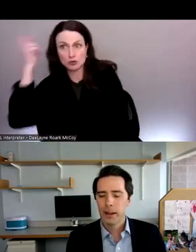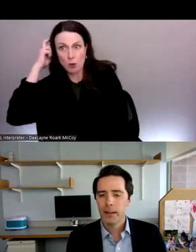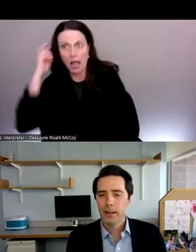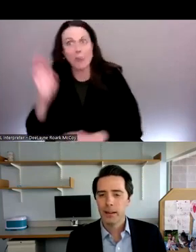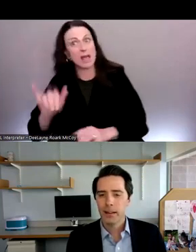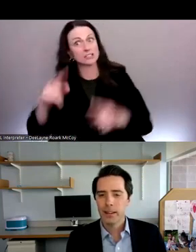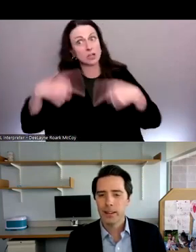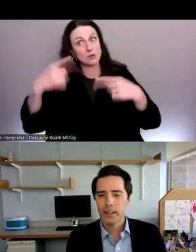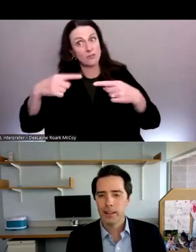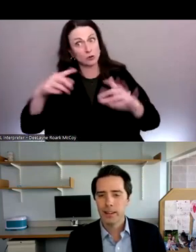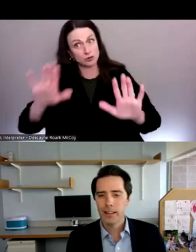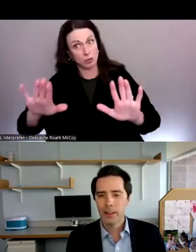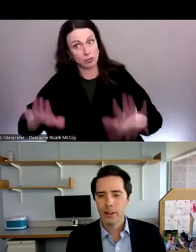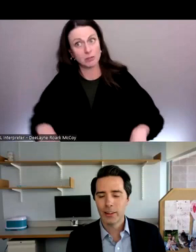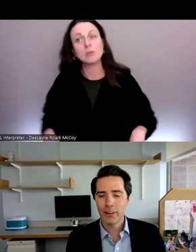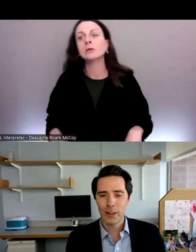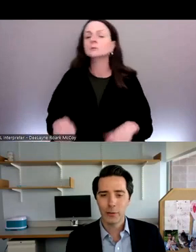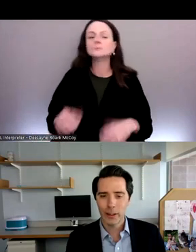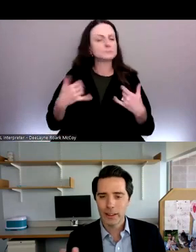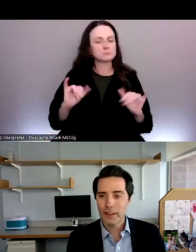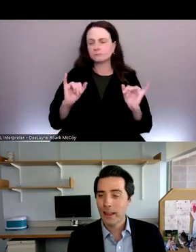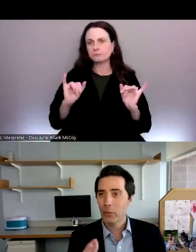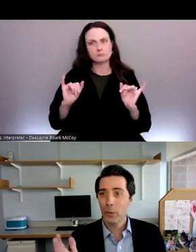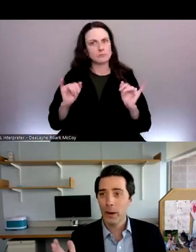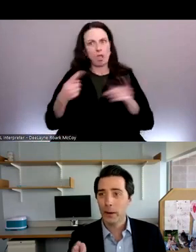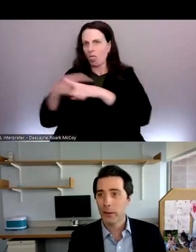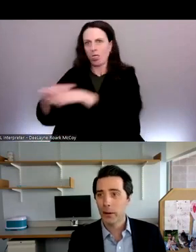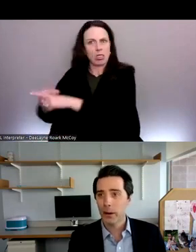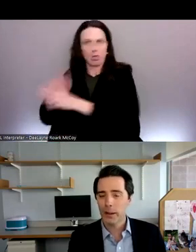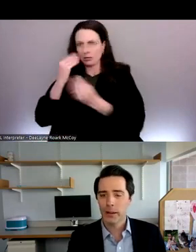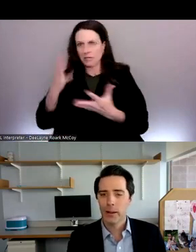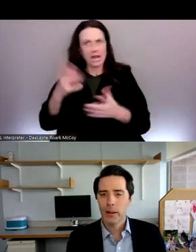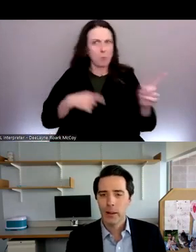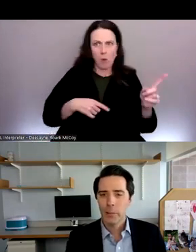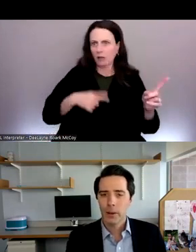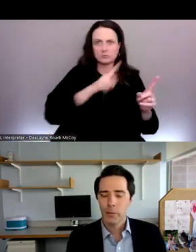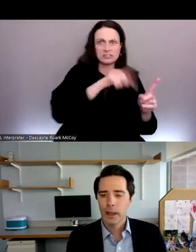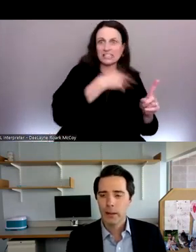and this is still there's conflicting